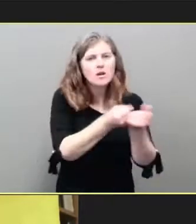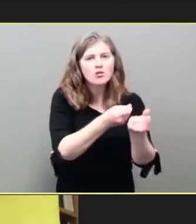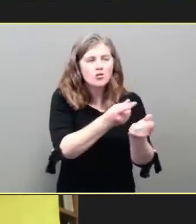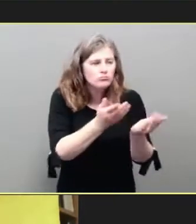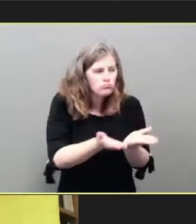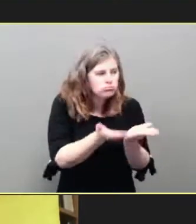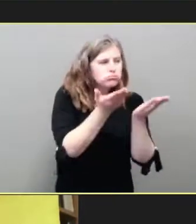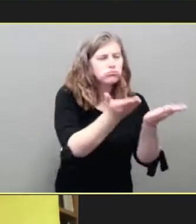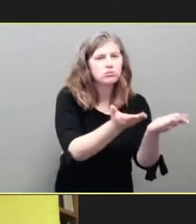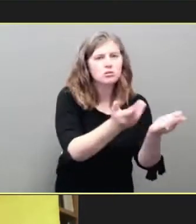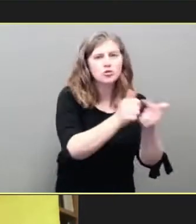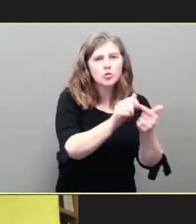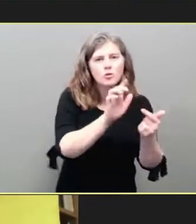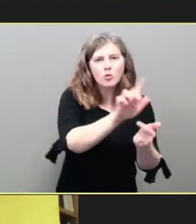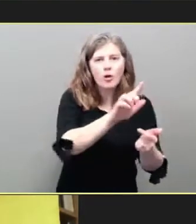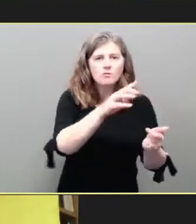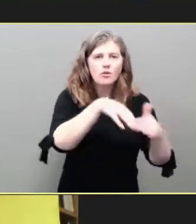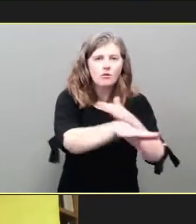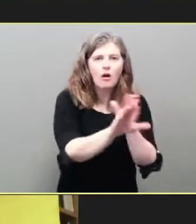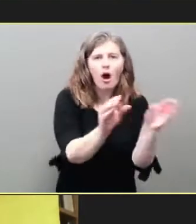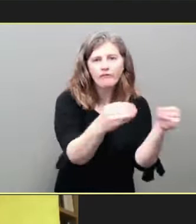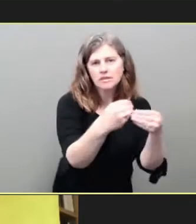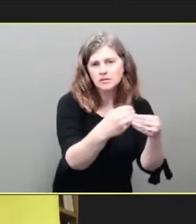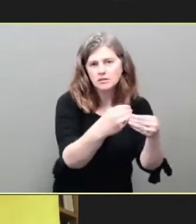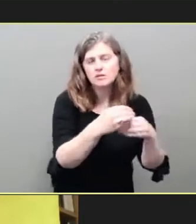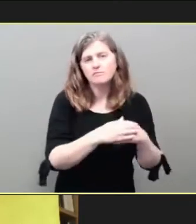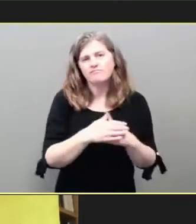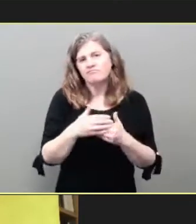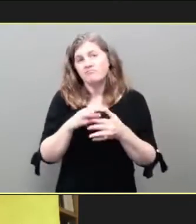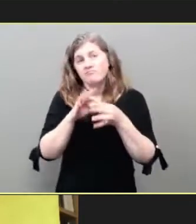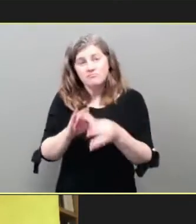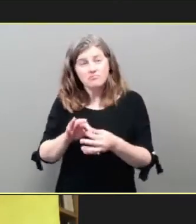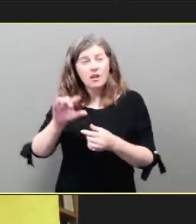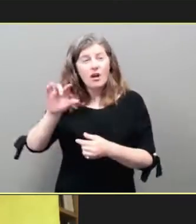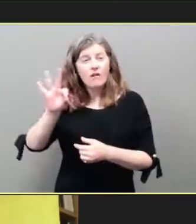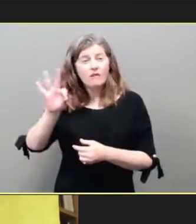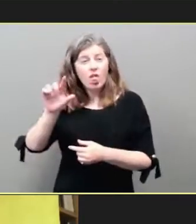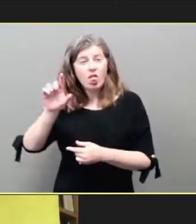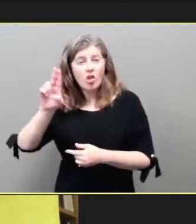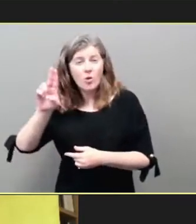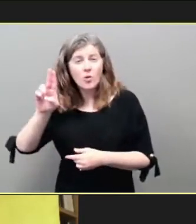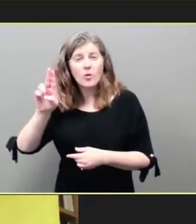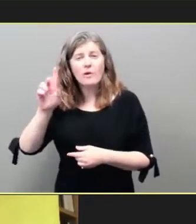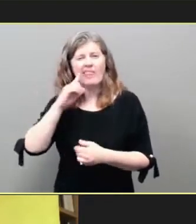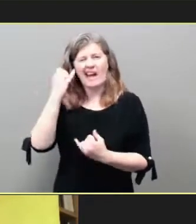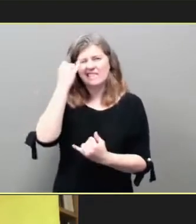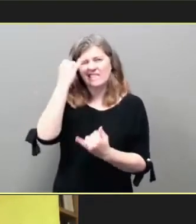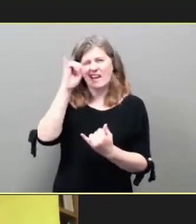their practices. Um And so regarding the flu. And this idea that if you have